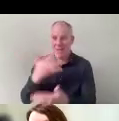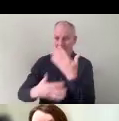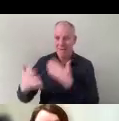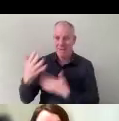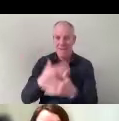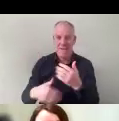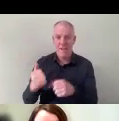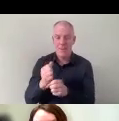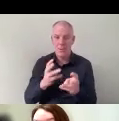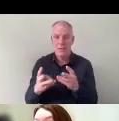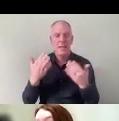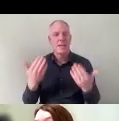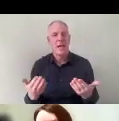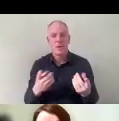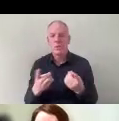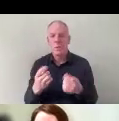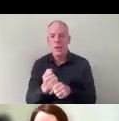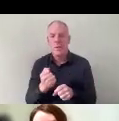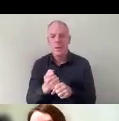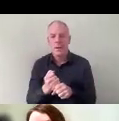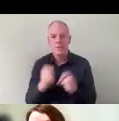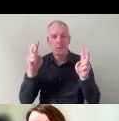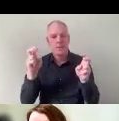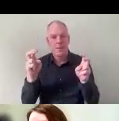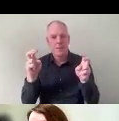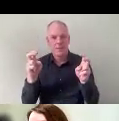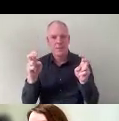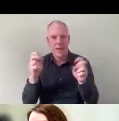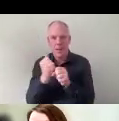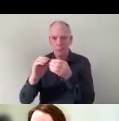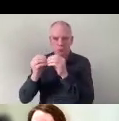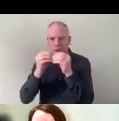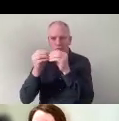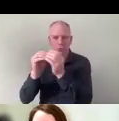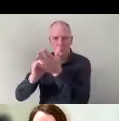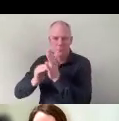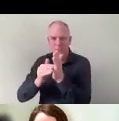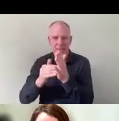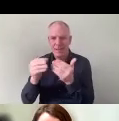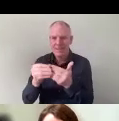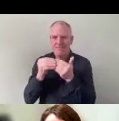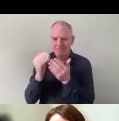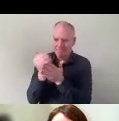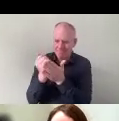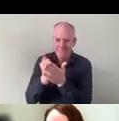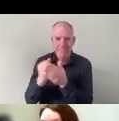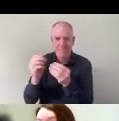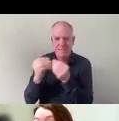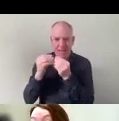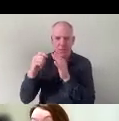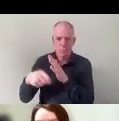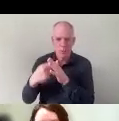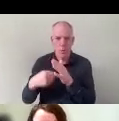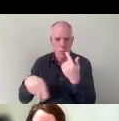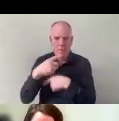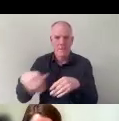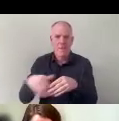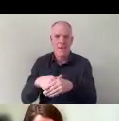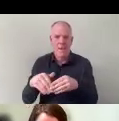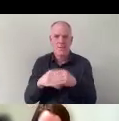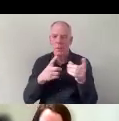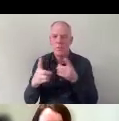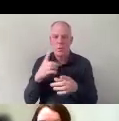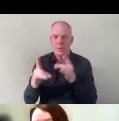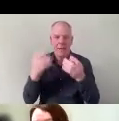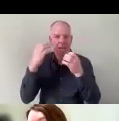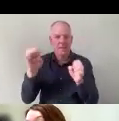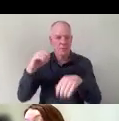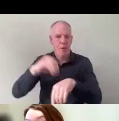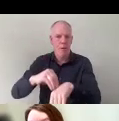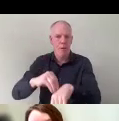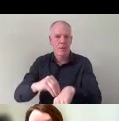I'm going to take up the topic from here and talk a little bit about the conservation project that was involved to bring this exhibition to bear, before passing on to